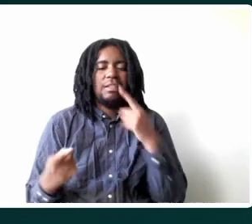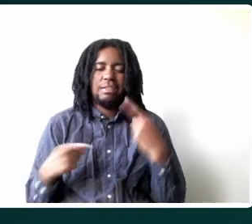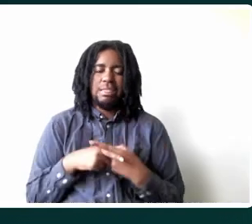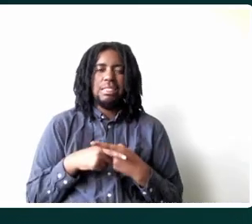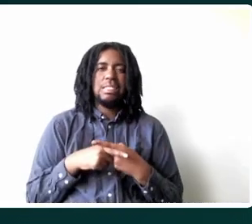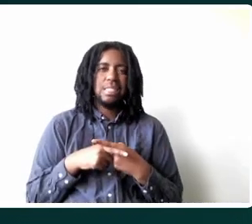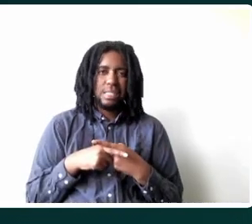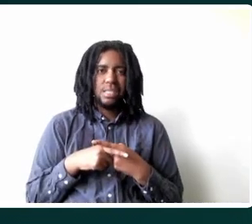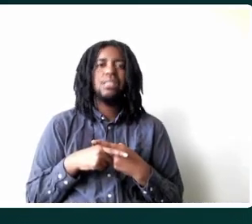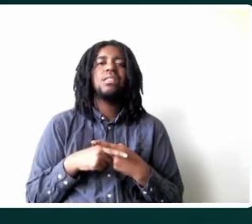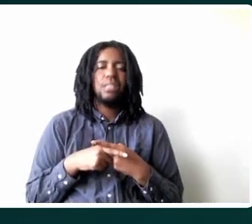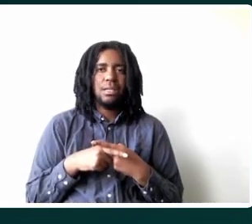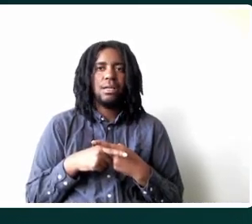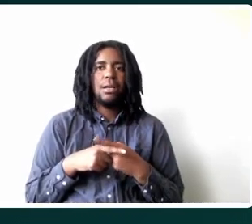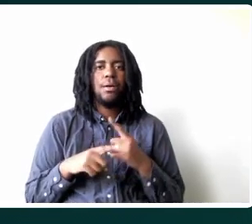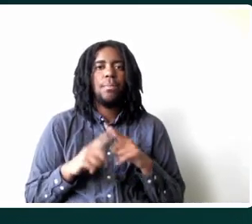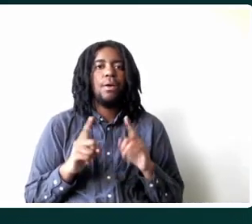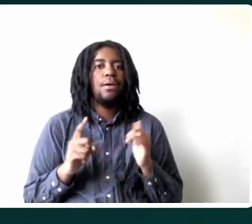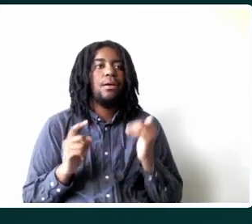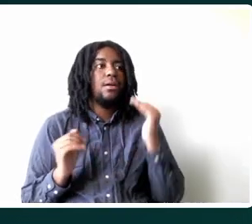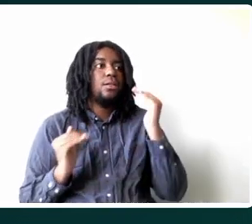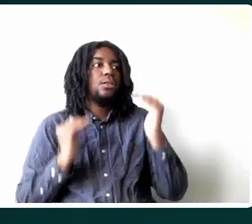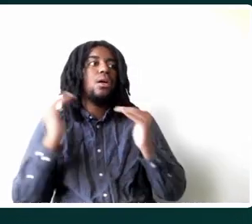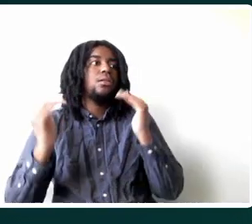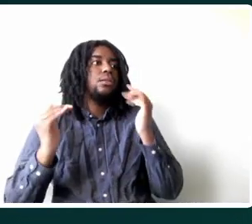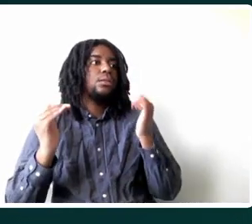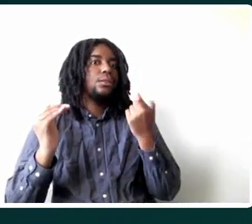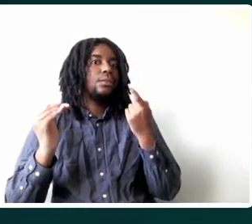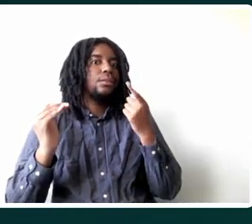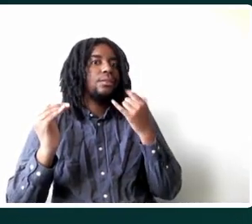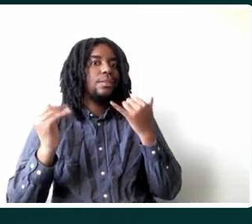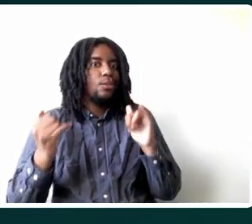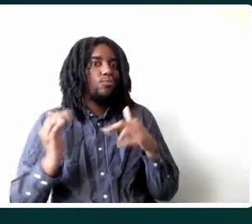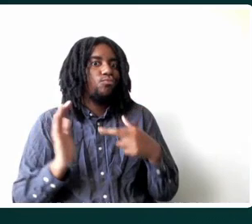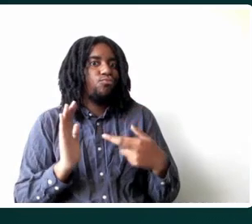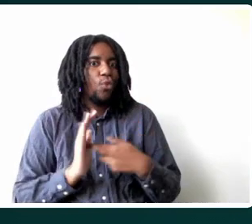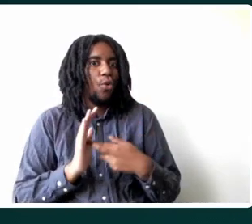not -- adults do have a role to play still. We have a very powerful place in our classrooms to